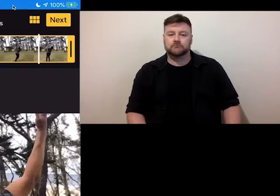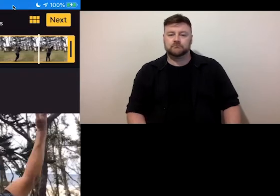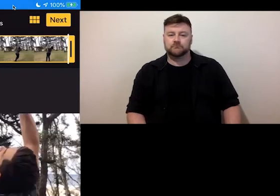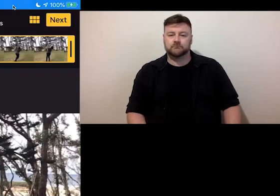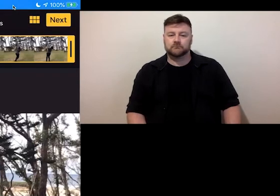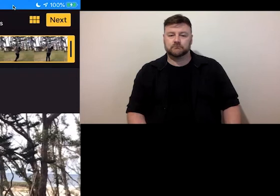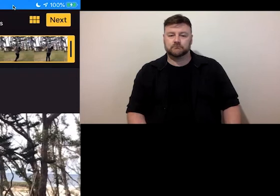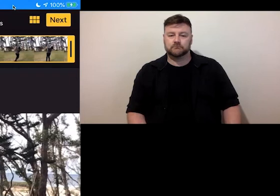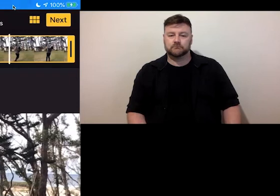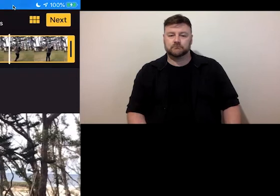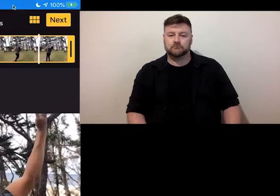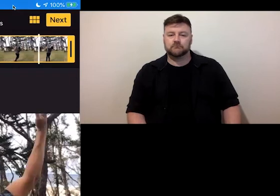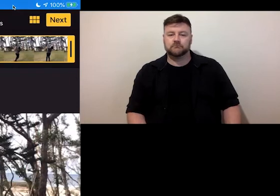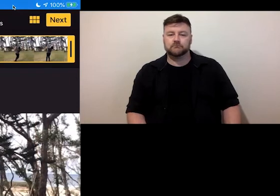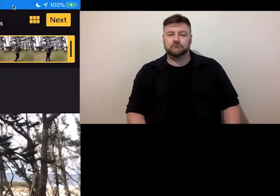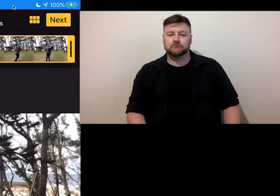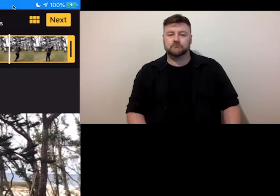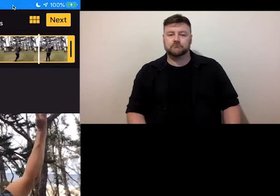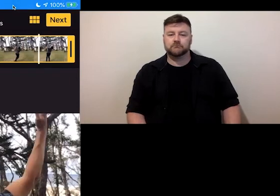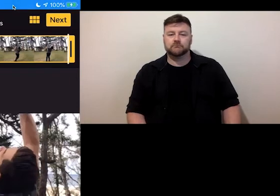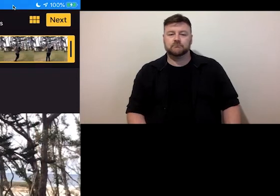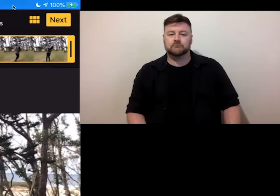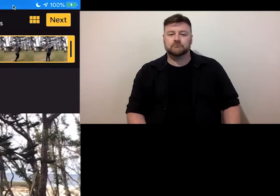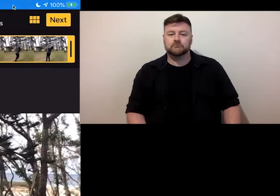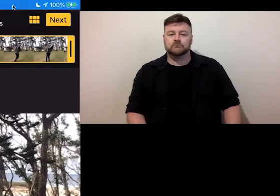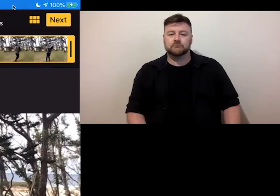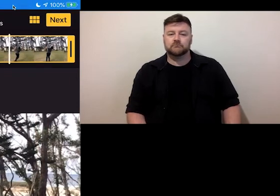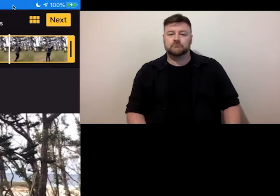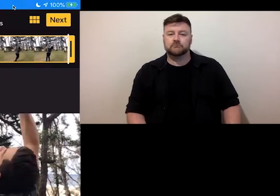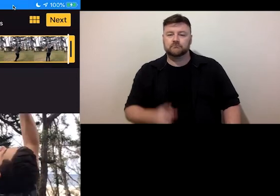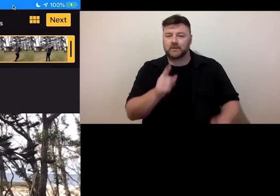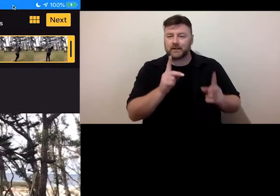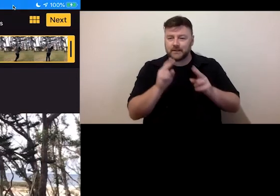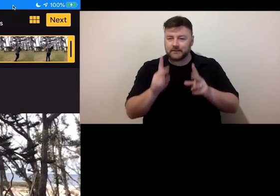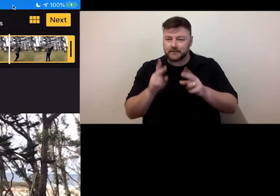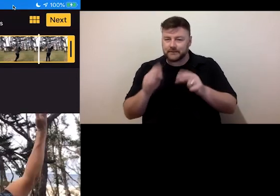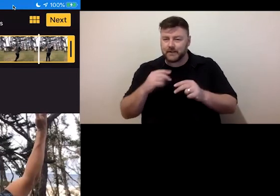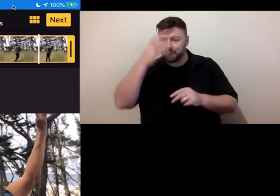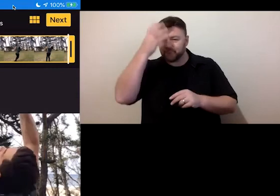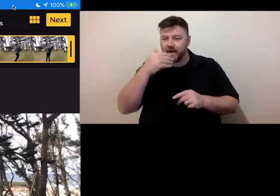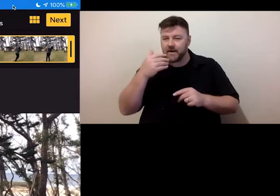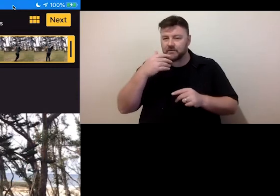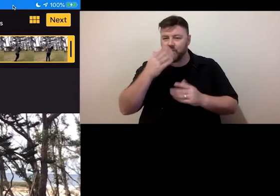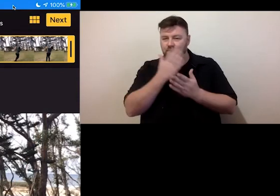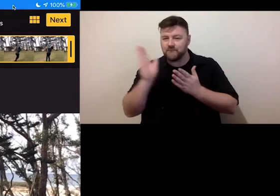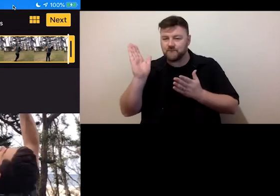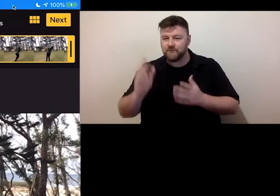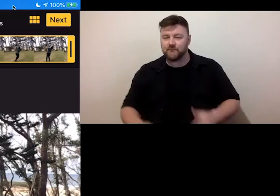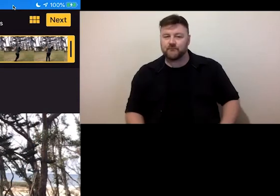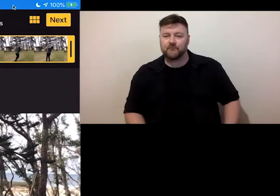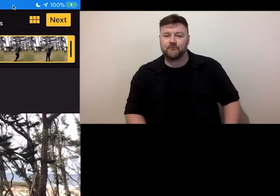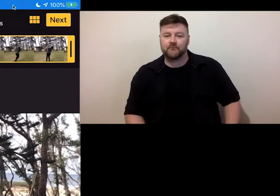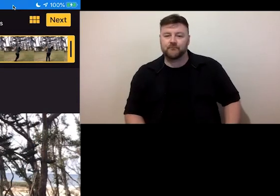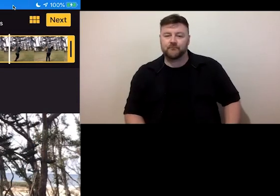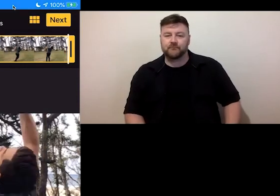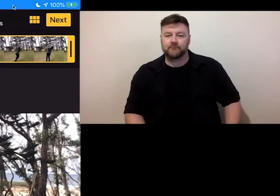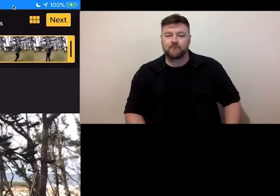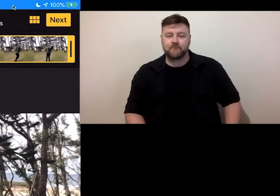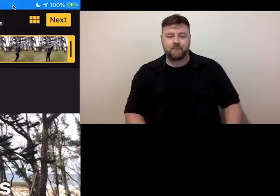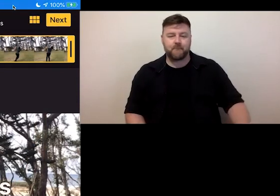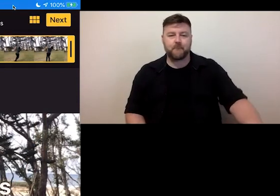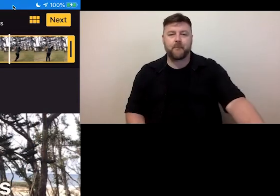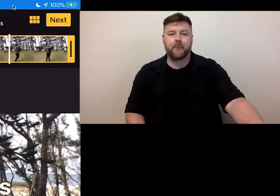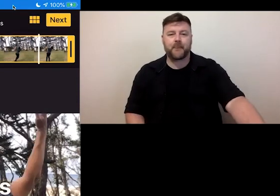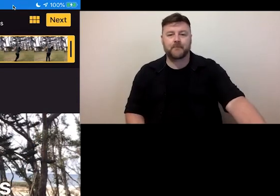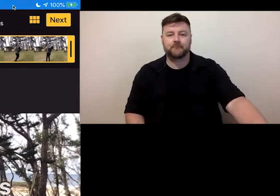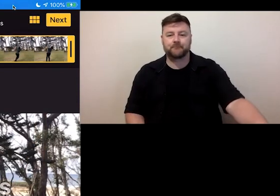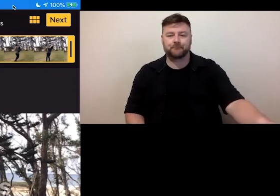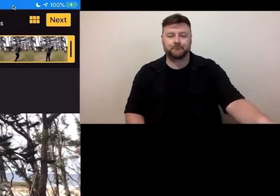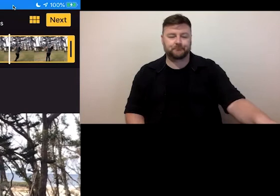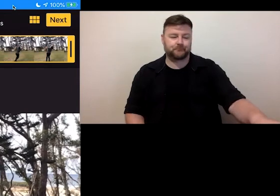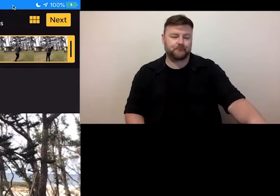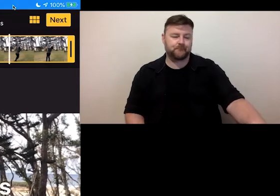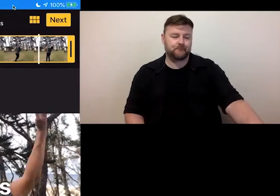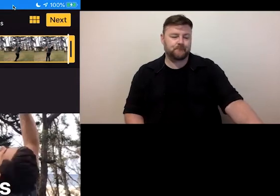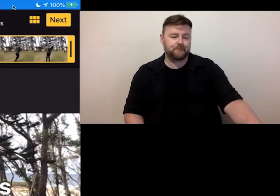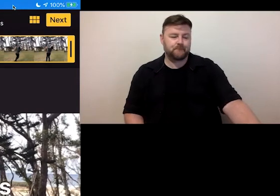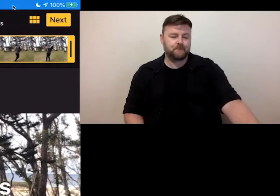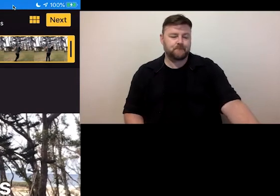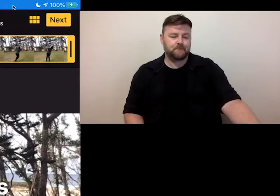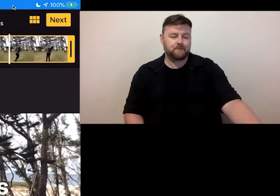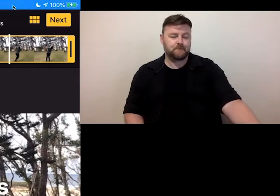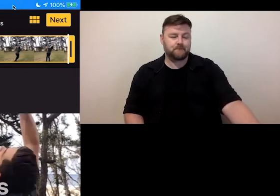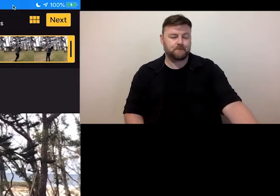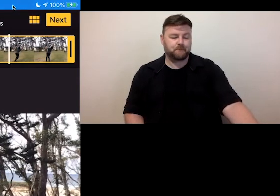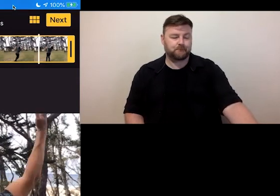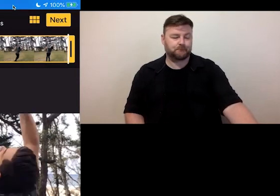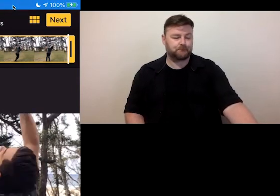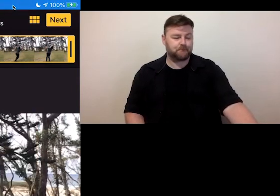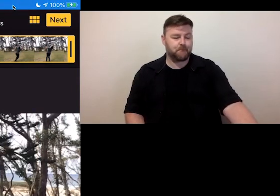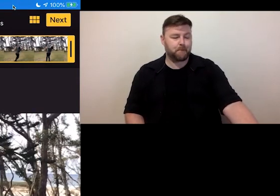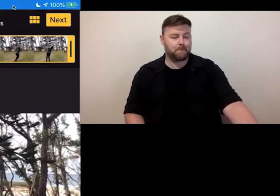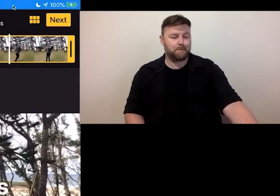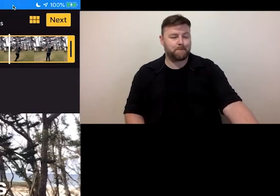Speed it up to see what the